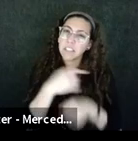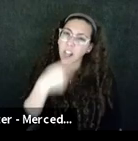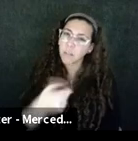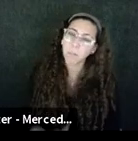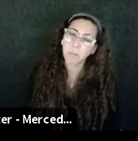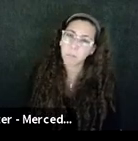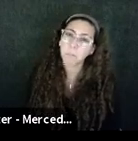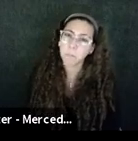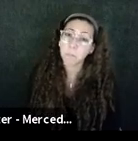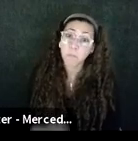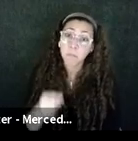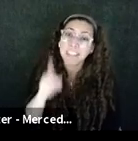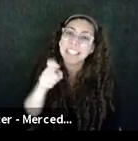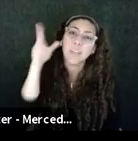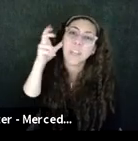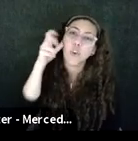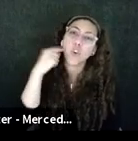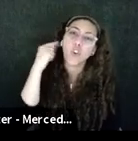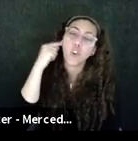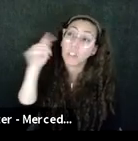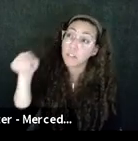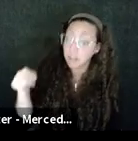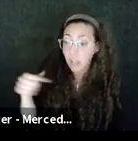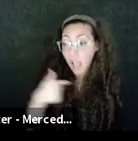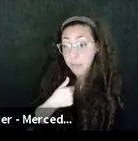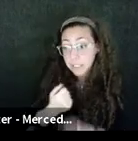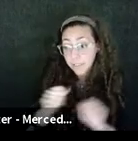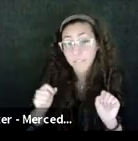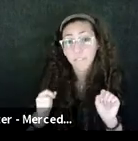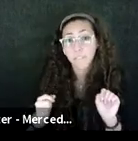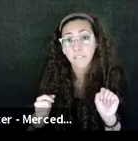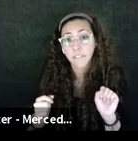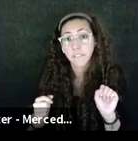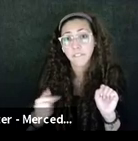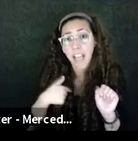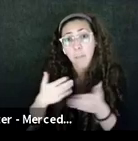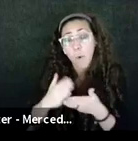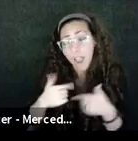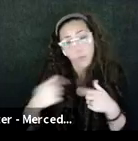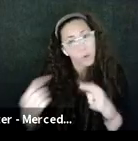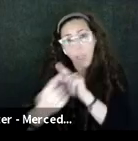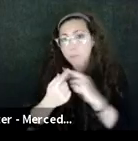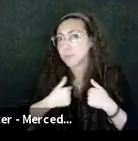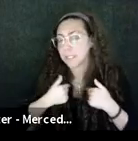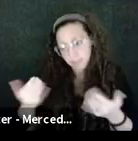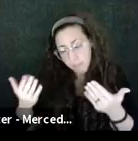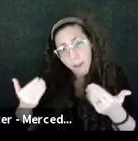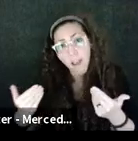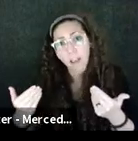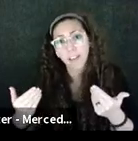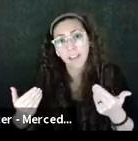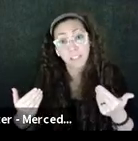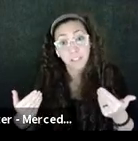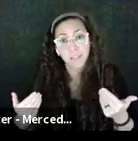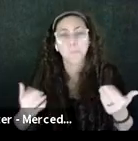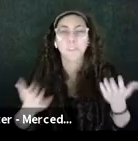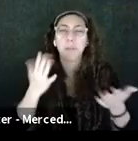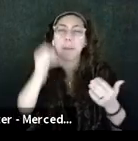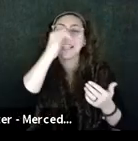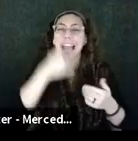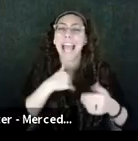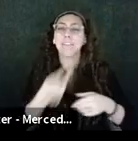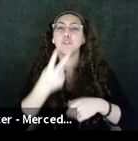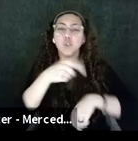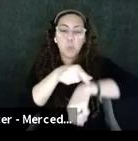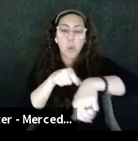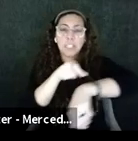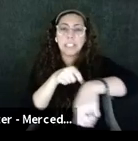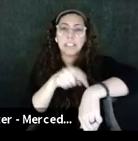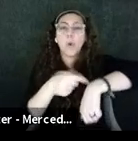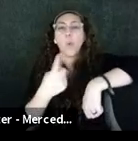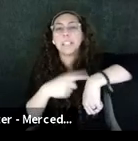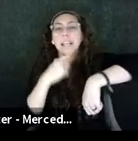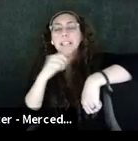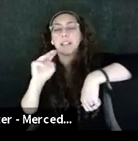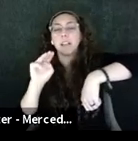Jason Williams: They need to hear someone say, Hey, I'm a safe person. And this might be seems silly but like I have these two bracelets that I've worn for years. One says Black Lives Matter and the other one says pride.